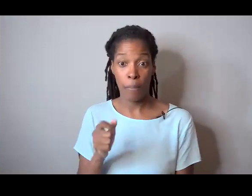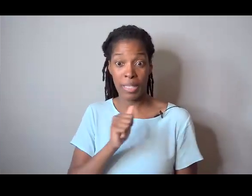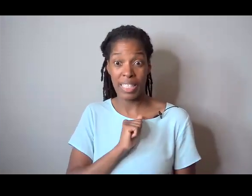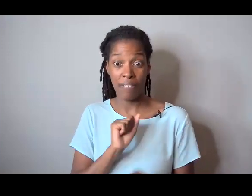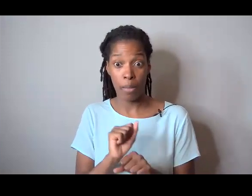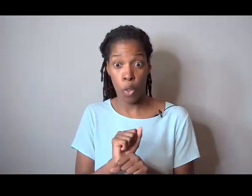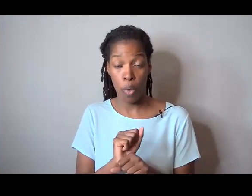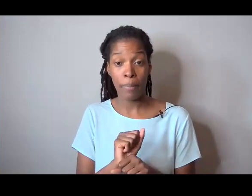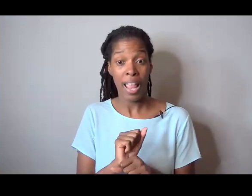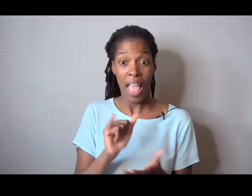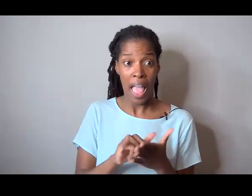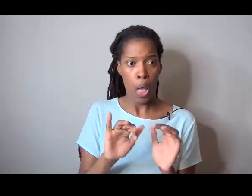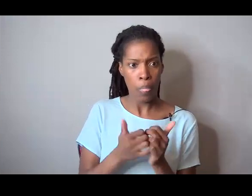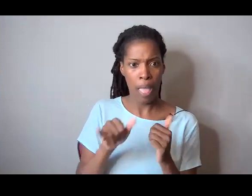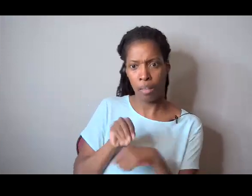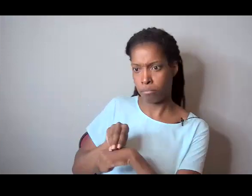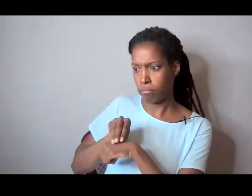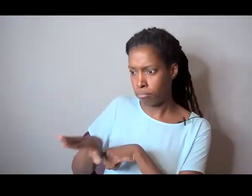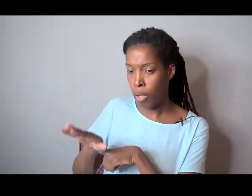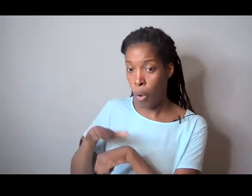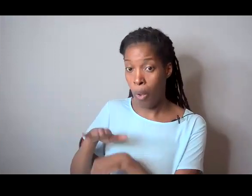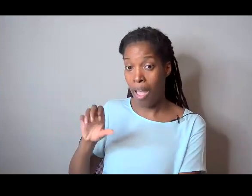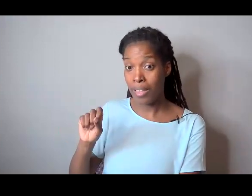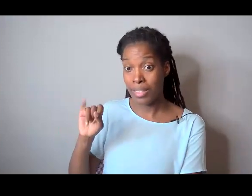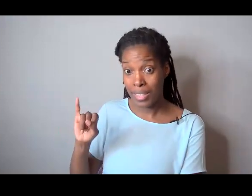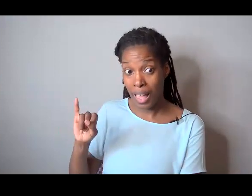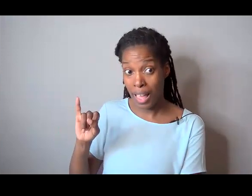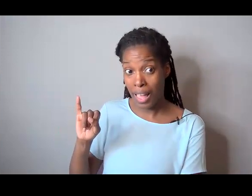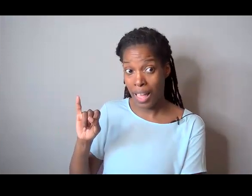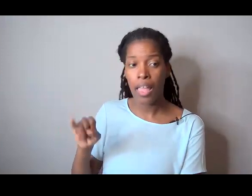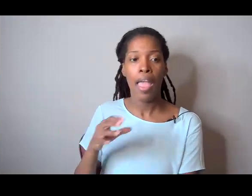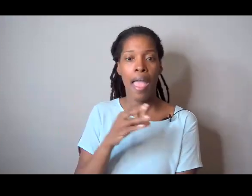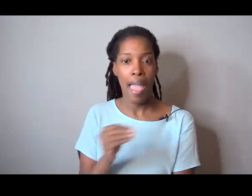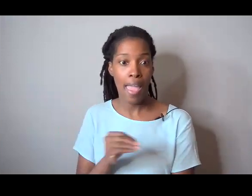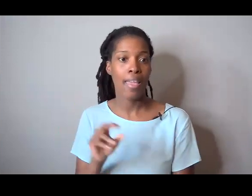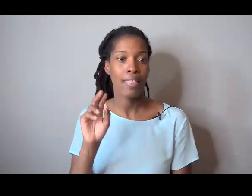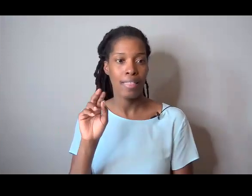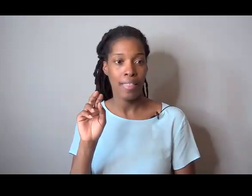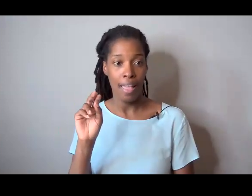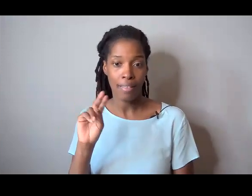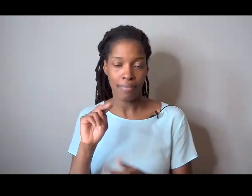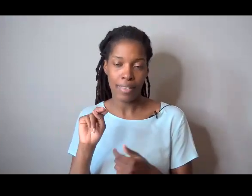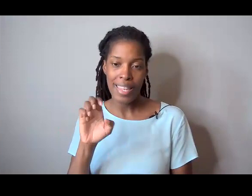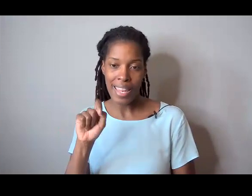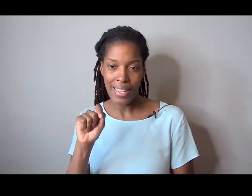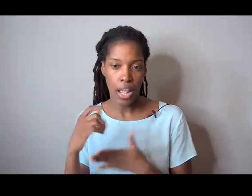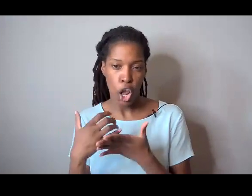and another webinar that covered the effects of that, NESE on SSDI.